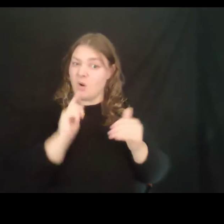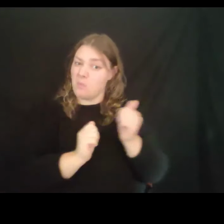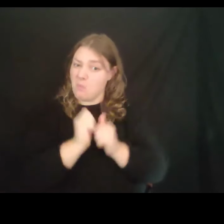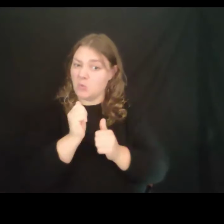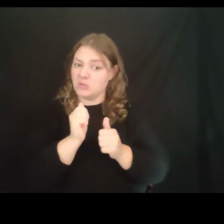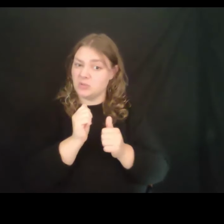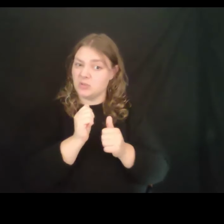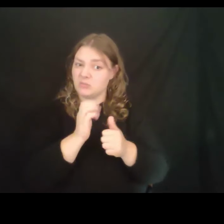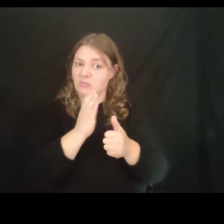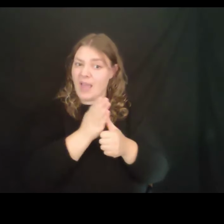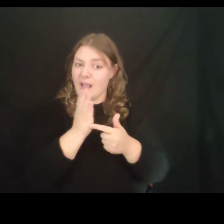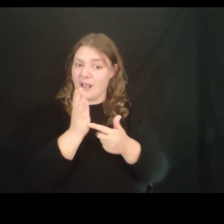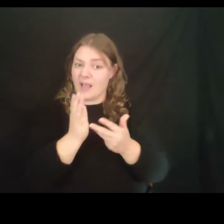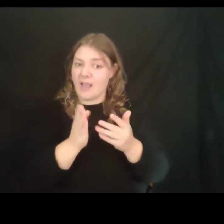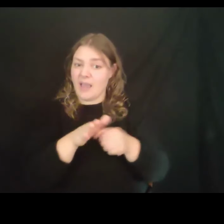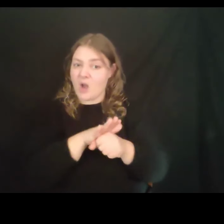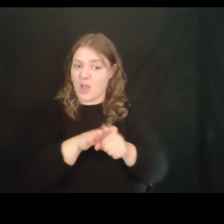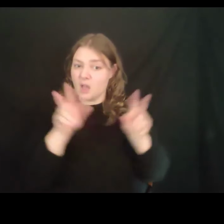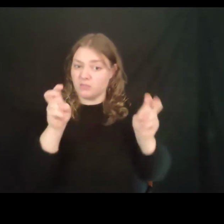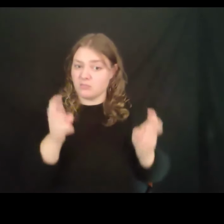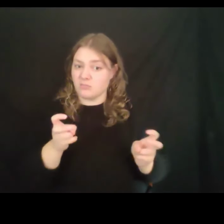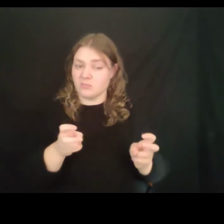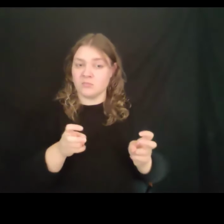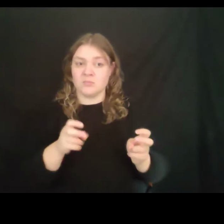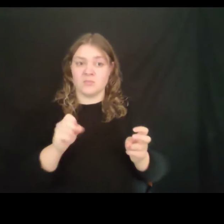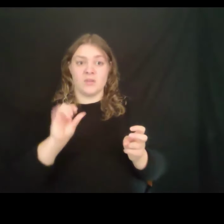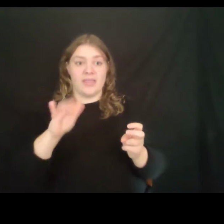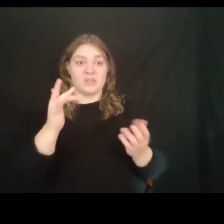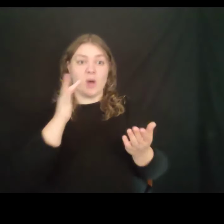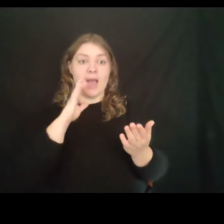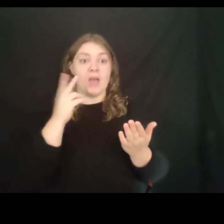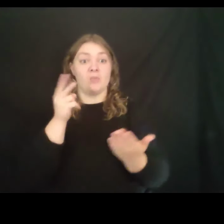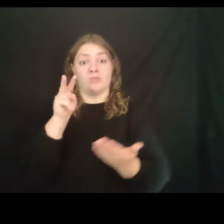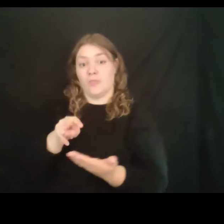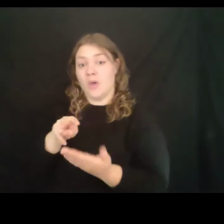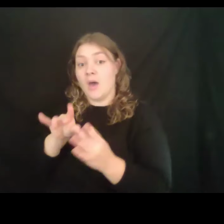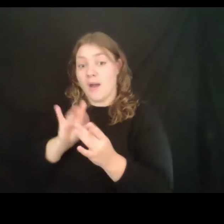that Taps uh and so that's why we usually look to the comments to make positive changes in terms of